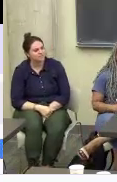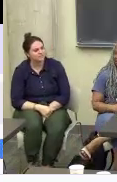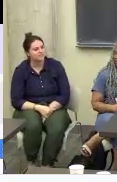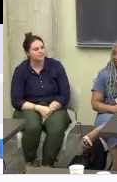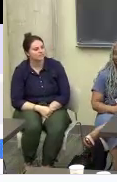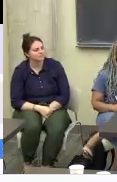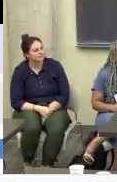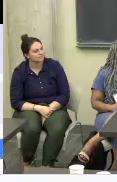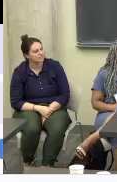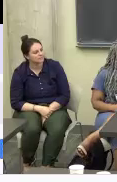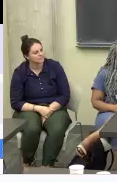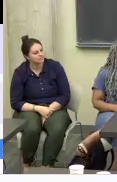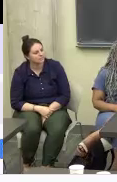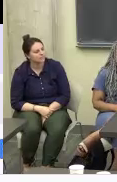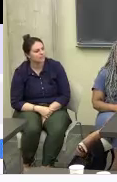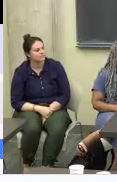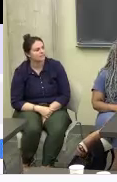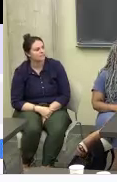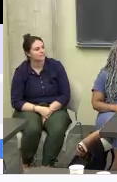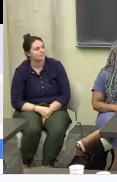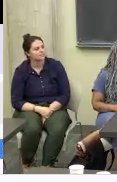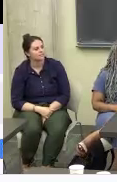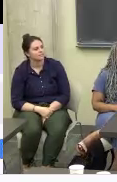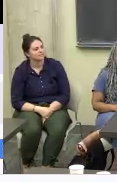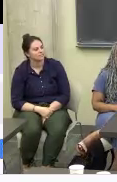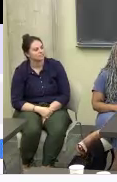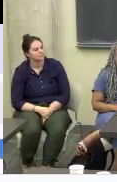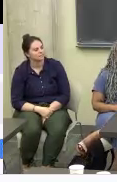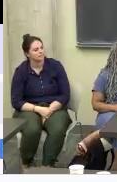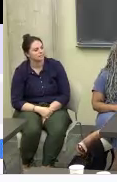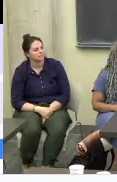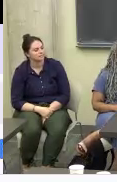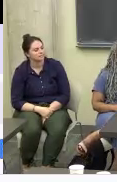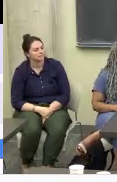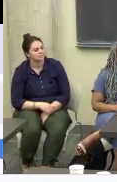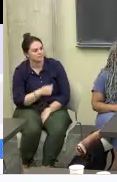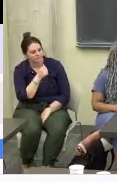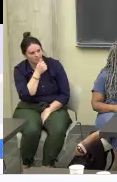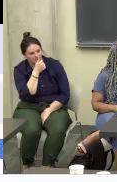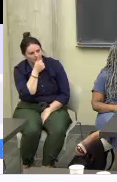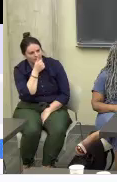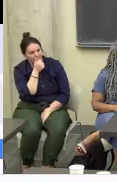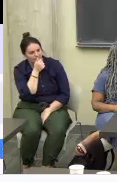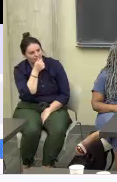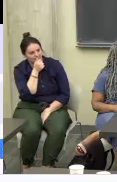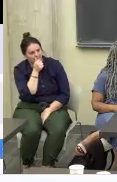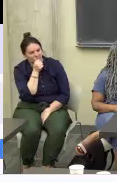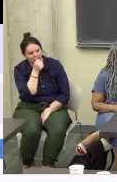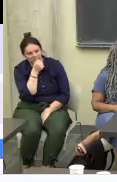okay. So we'll have to pass that one. So, sir. Would you like to start?